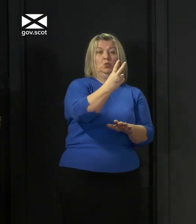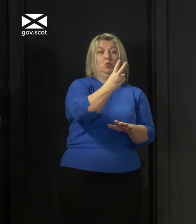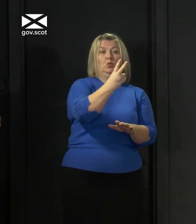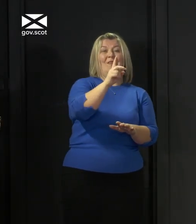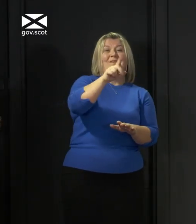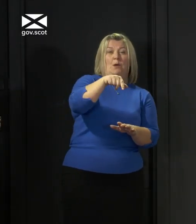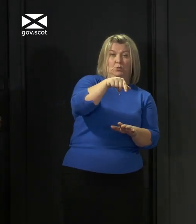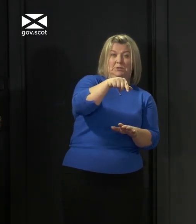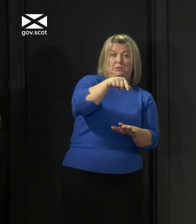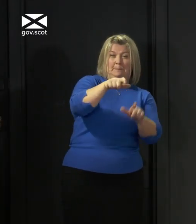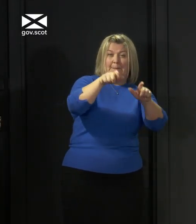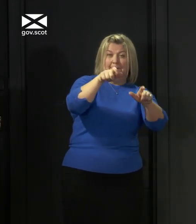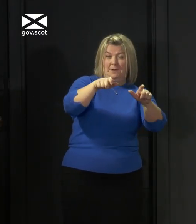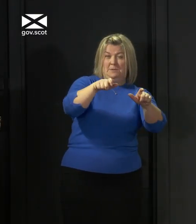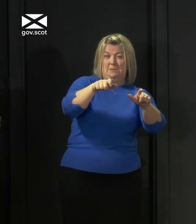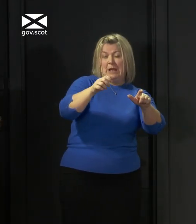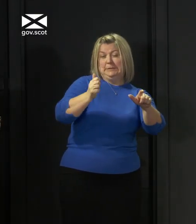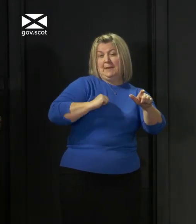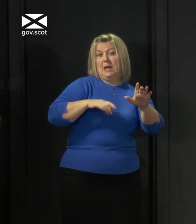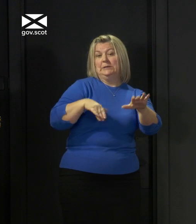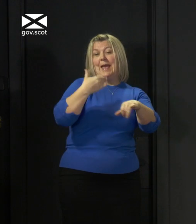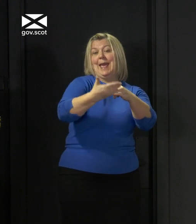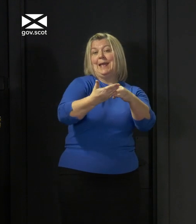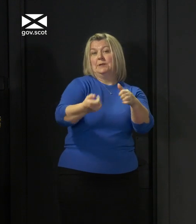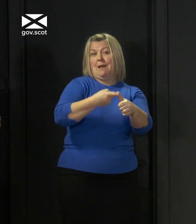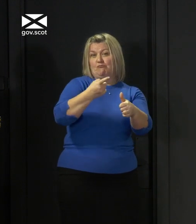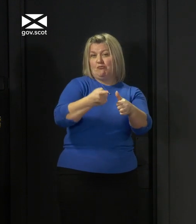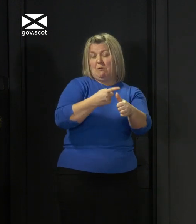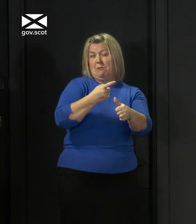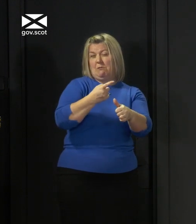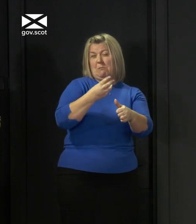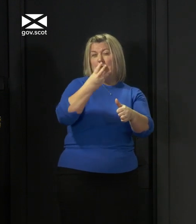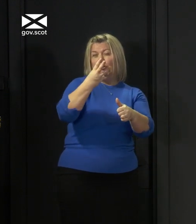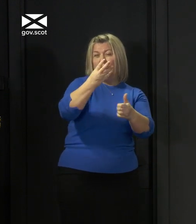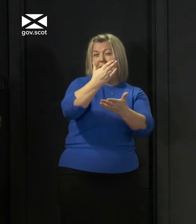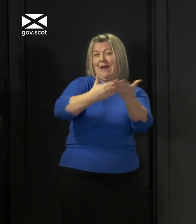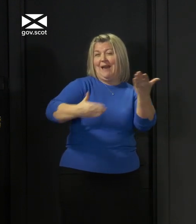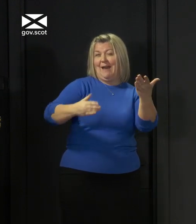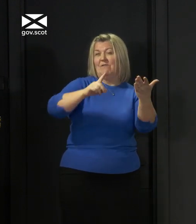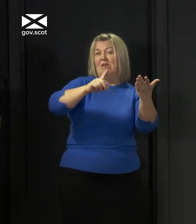three and a half thousand by the end of this month which is what we have said and actually I've got a reasonable degree of confidence right now that the